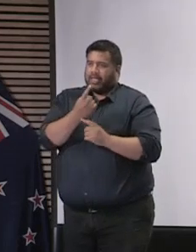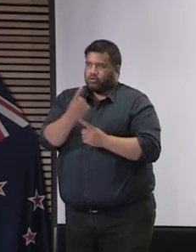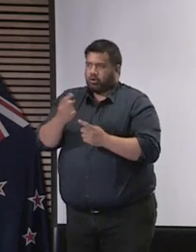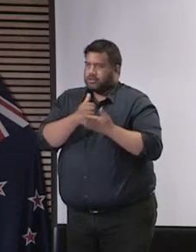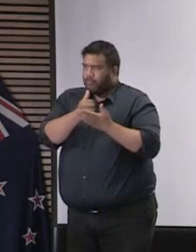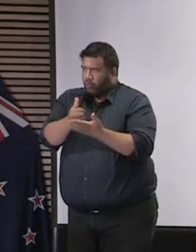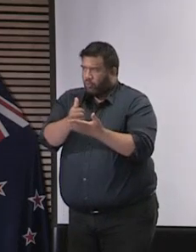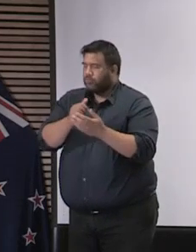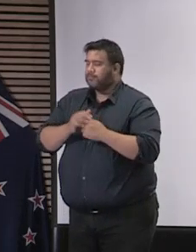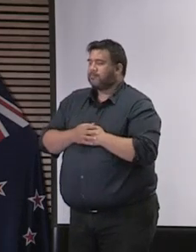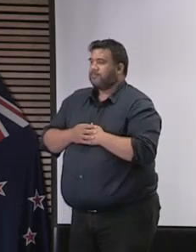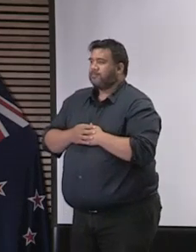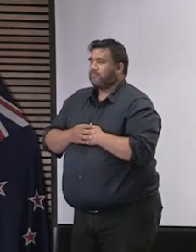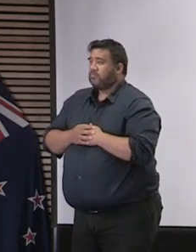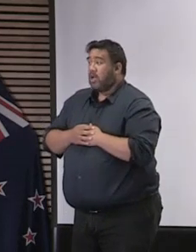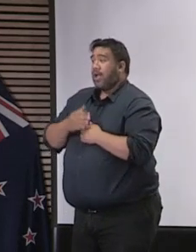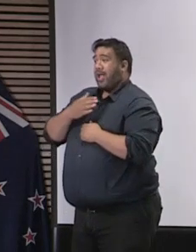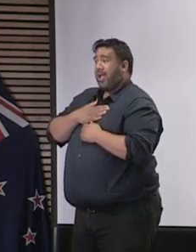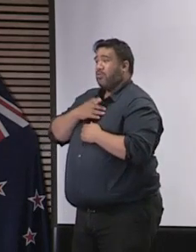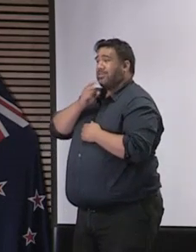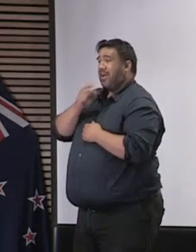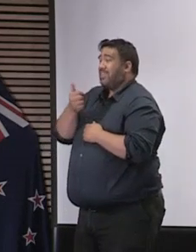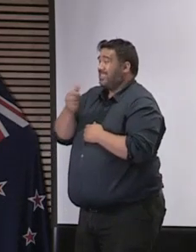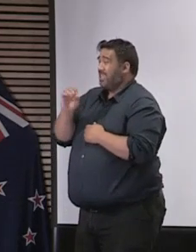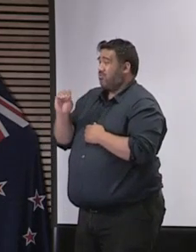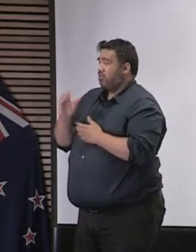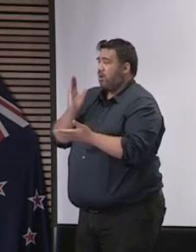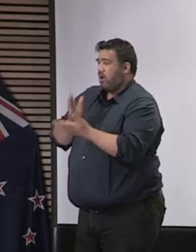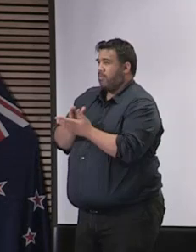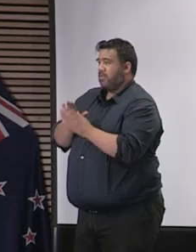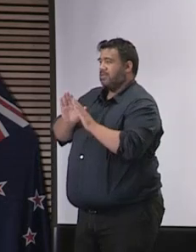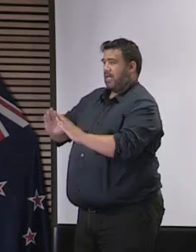continue to be supported and